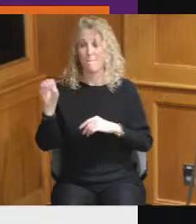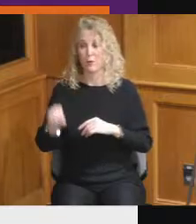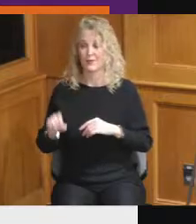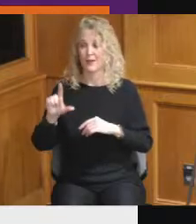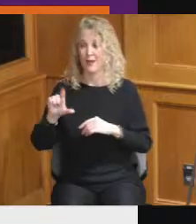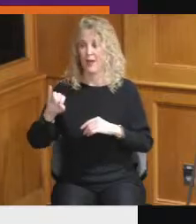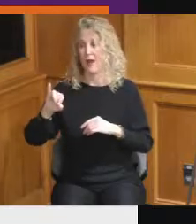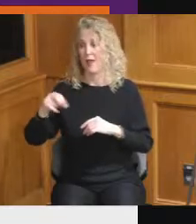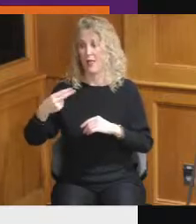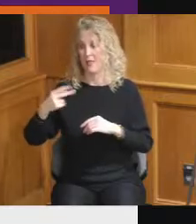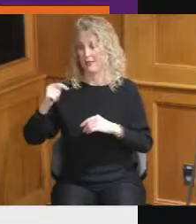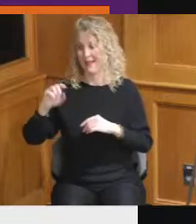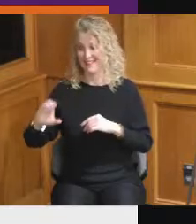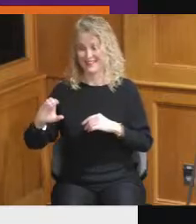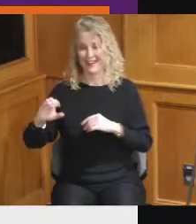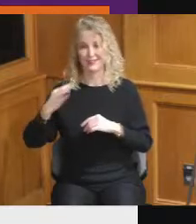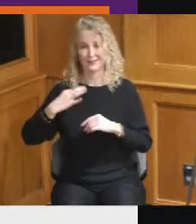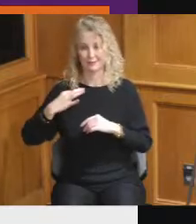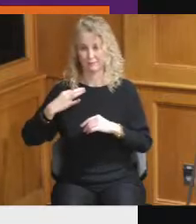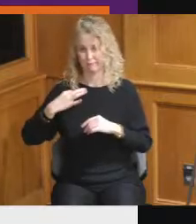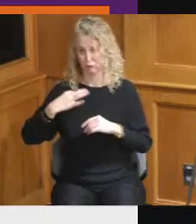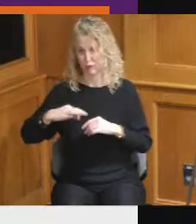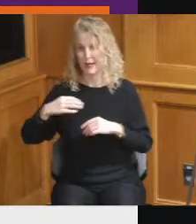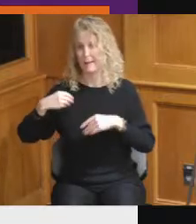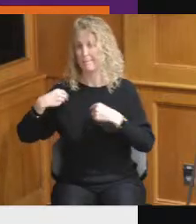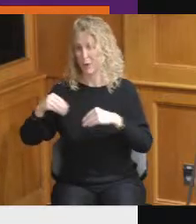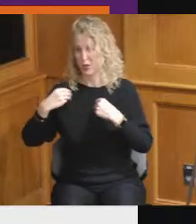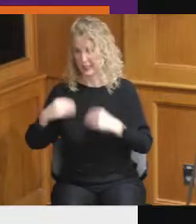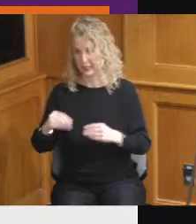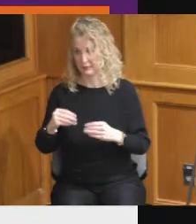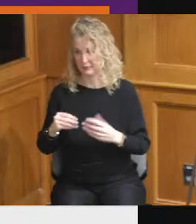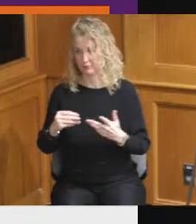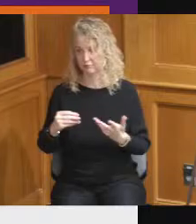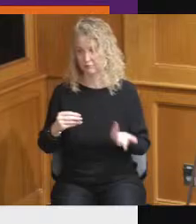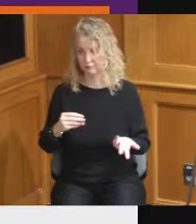different tax credit it's a little more available but it does it's not as big of a subsidy there